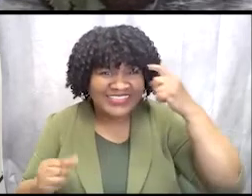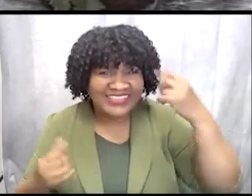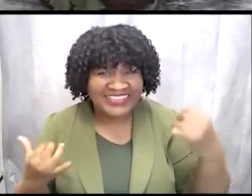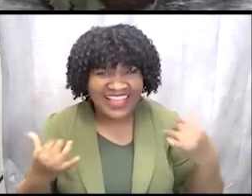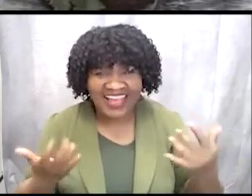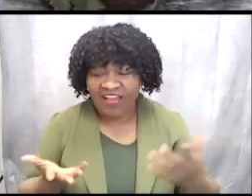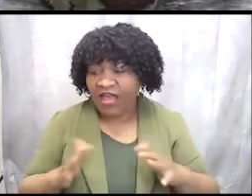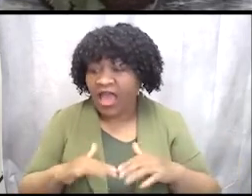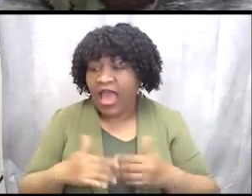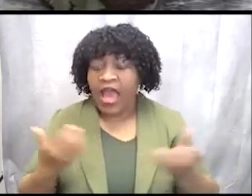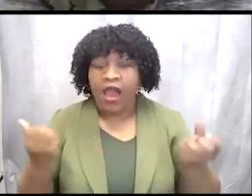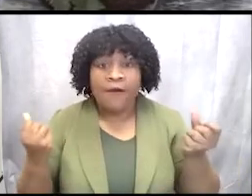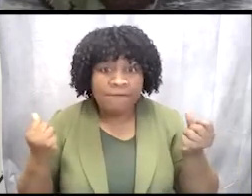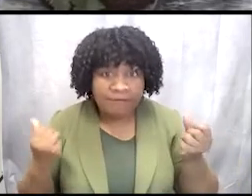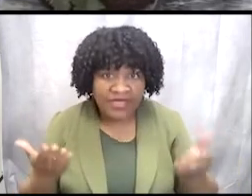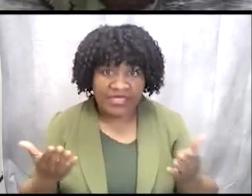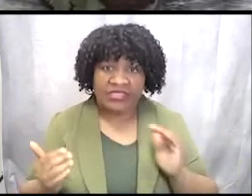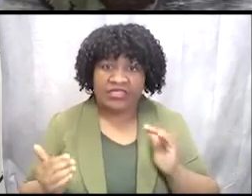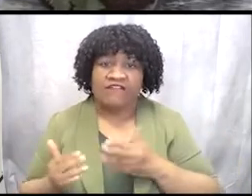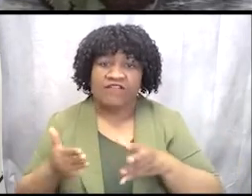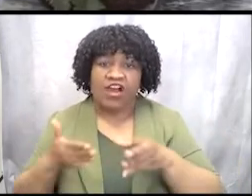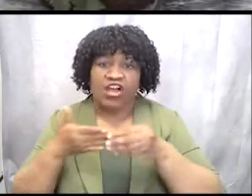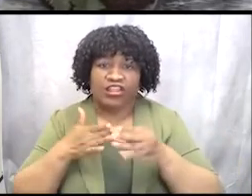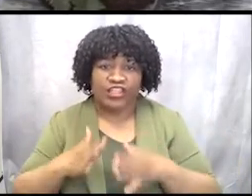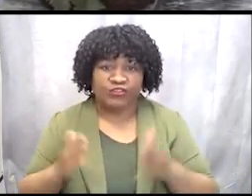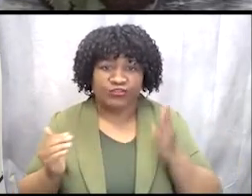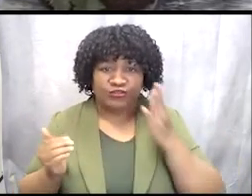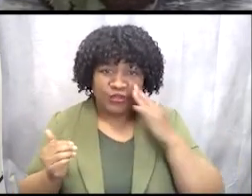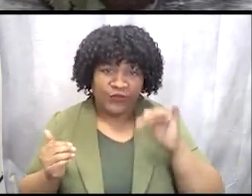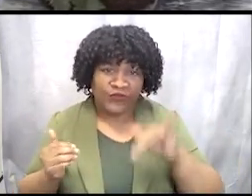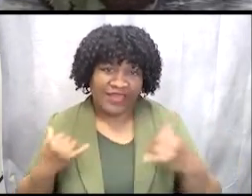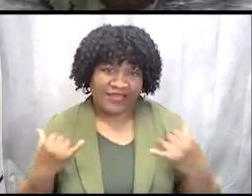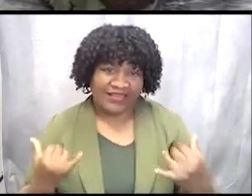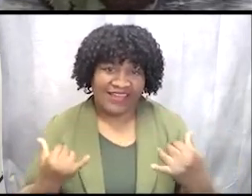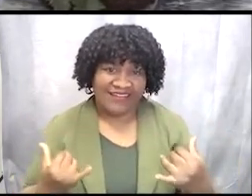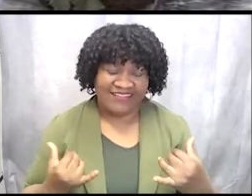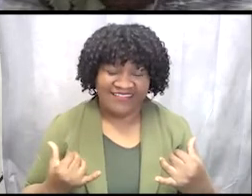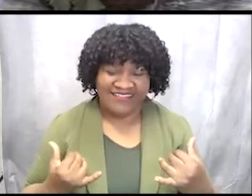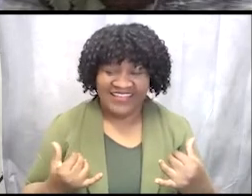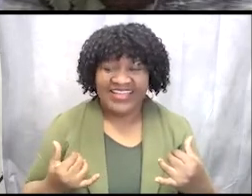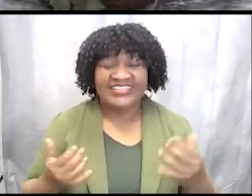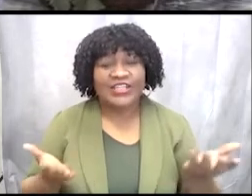But how many of our leaders actually know that? And so I, again,